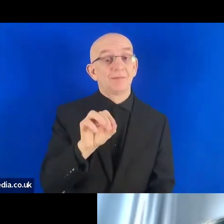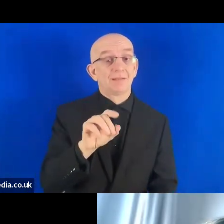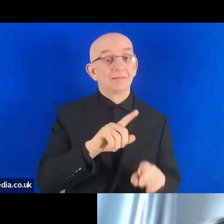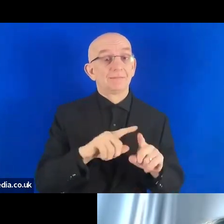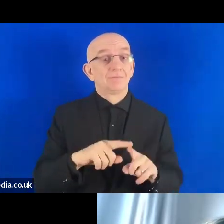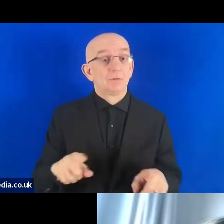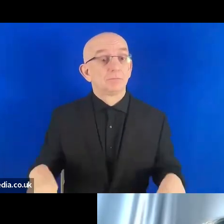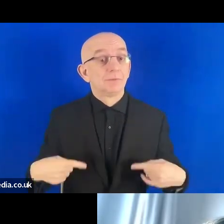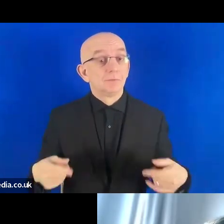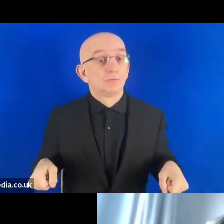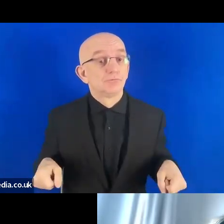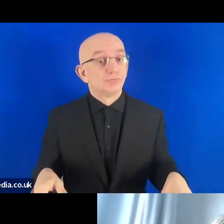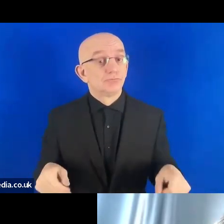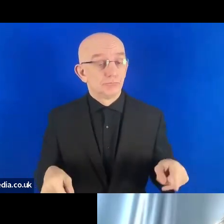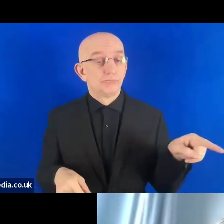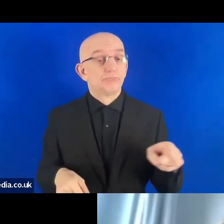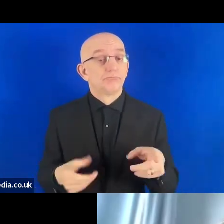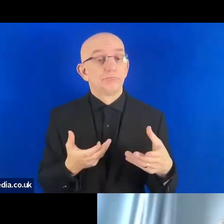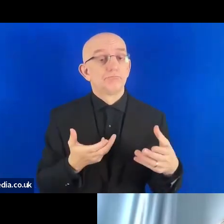information regarding the accessible,